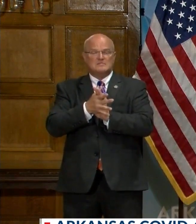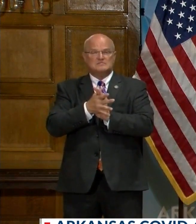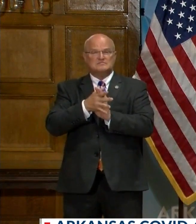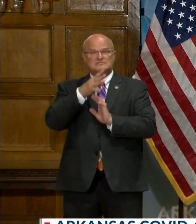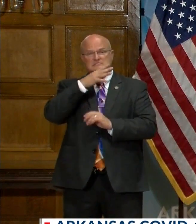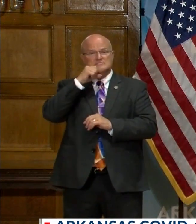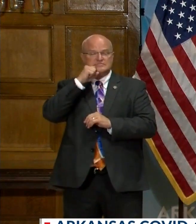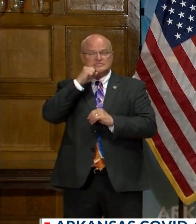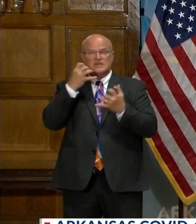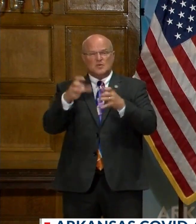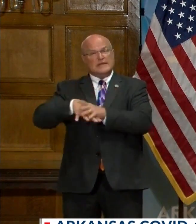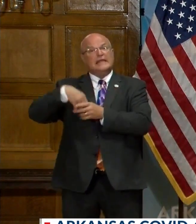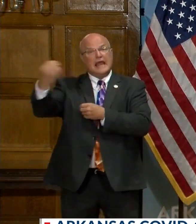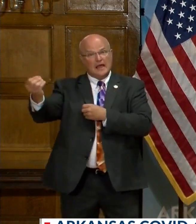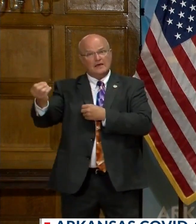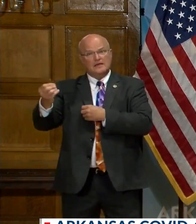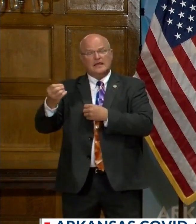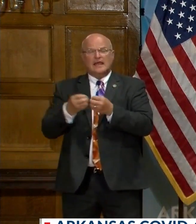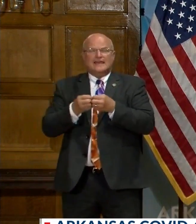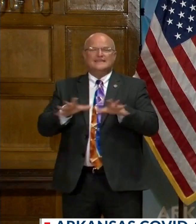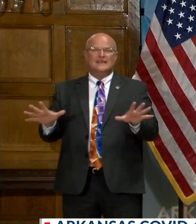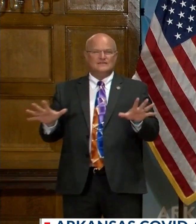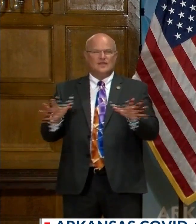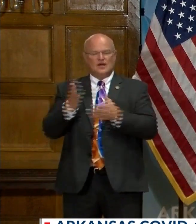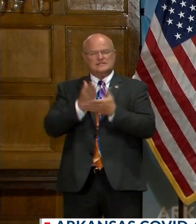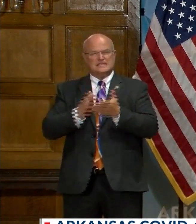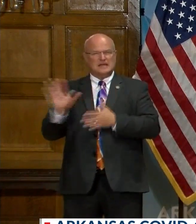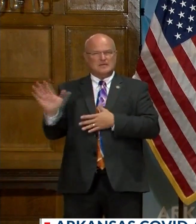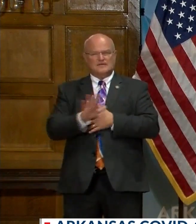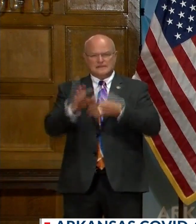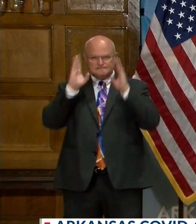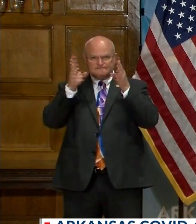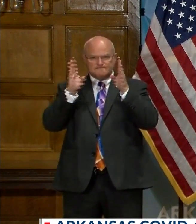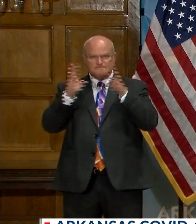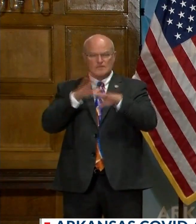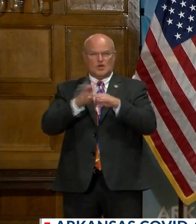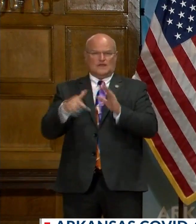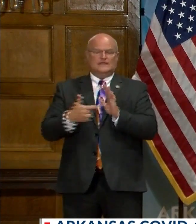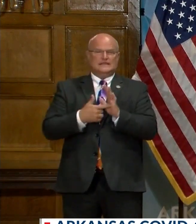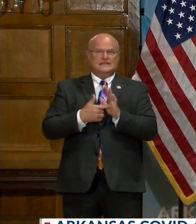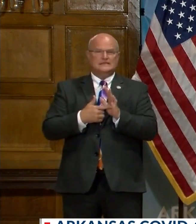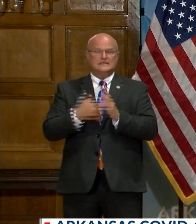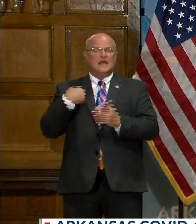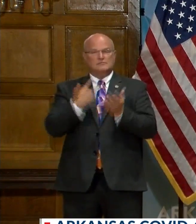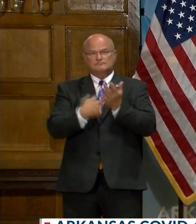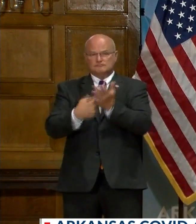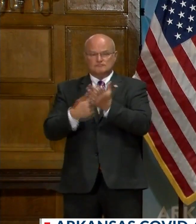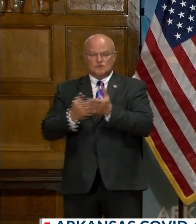CONCERN ABOUT COMPLIANCE WITH SOCIAL DISTANCING ORDERS AND WHETHER PEOPLE HAVE JUST GOTTEN